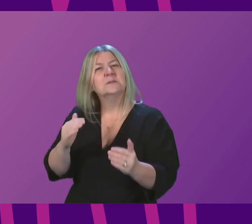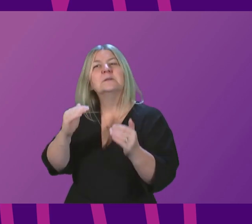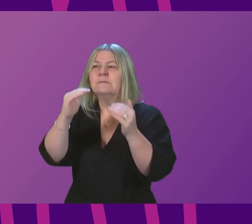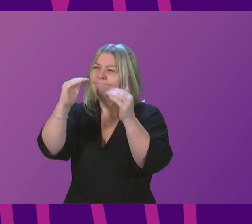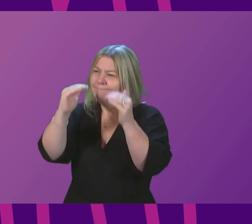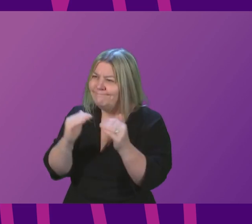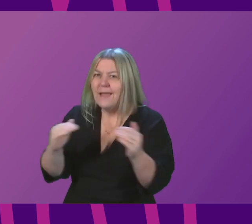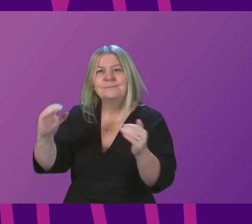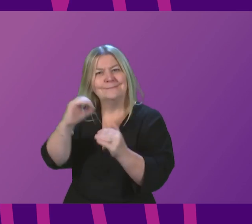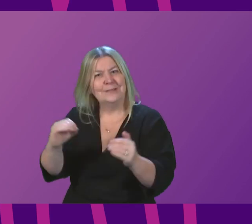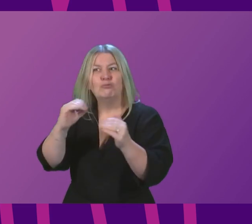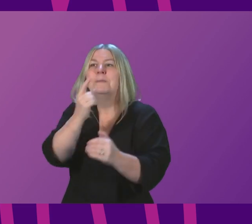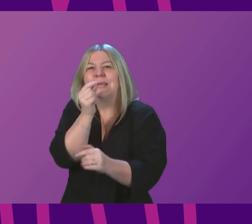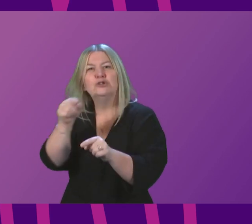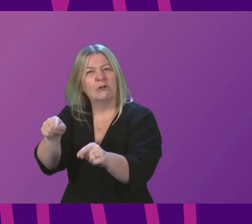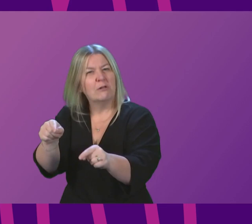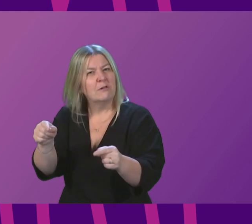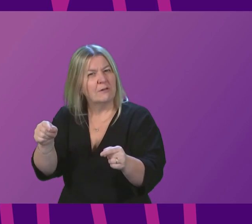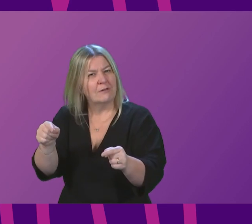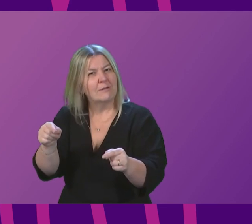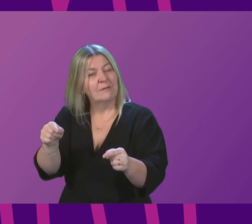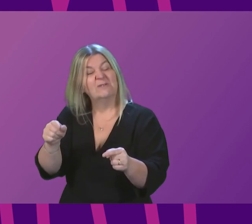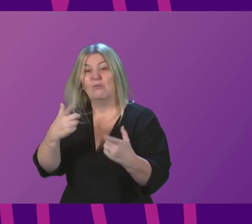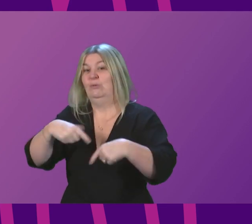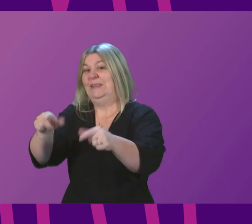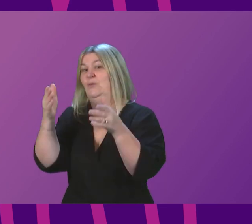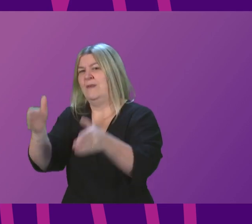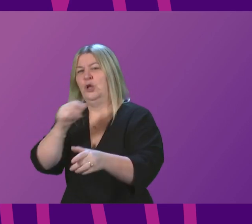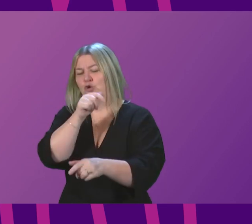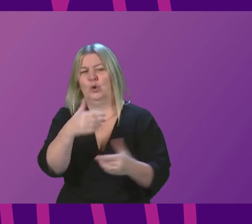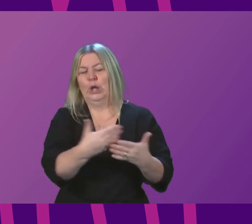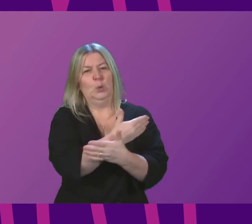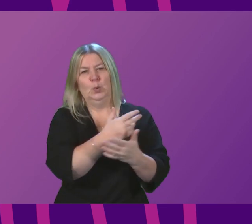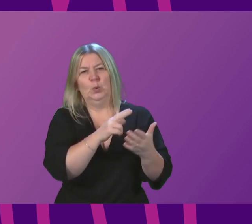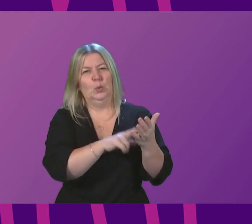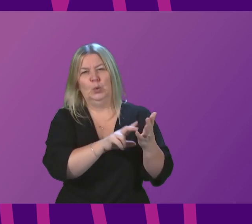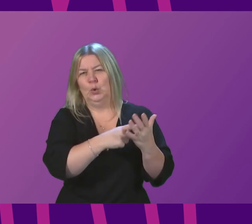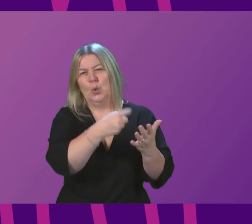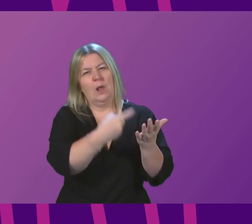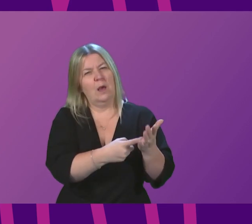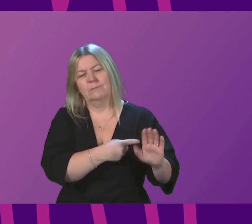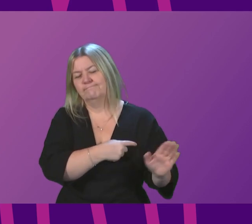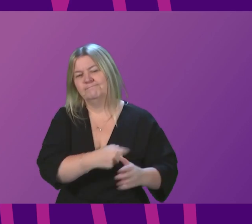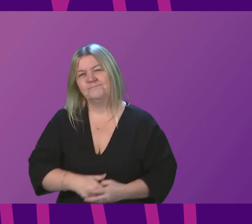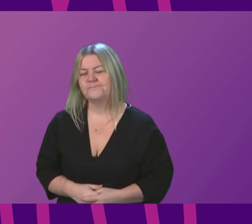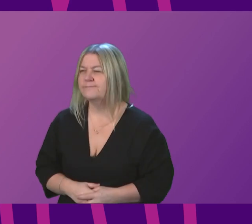have and that is what we will continue to do.